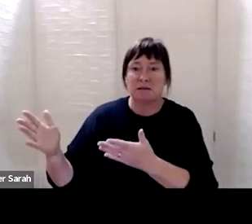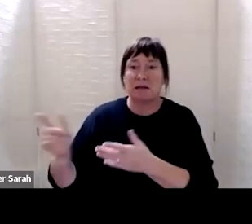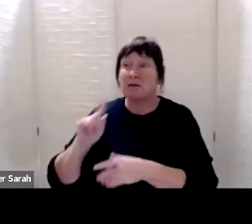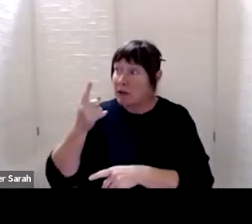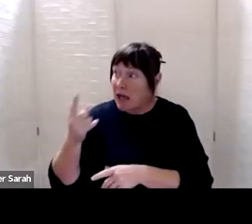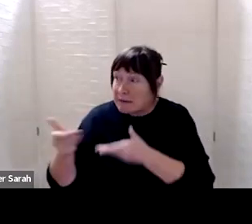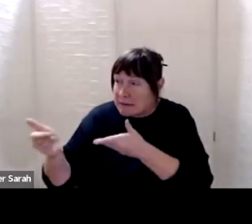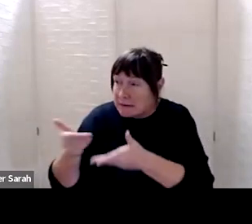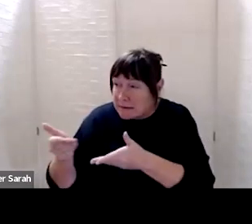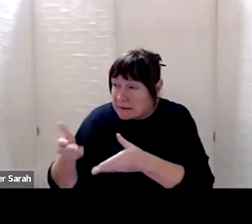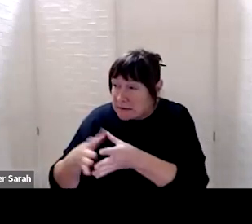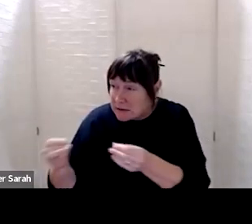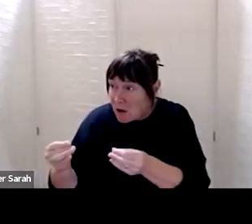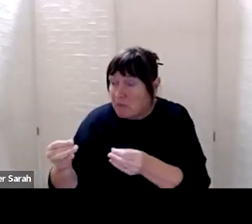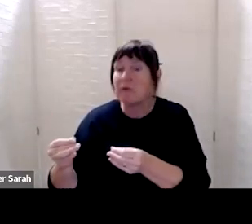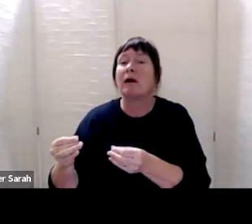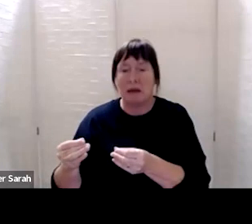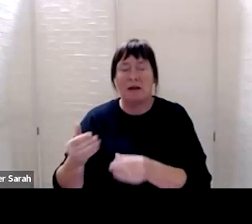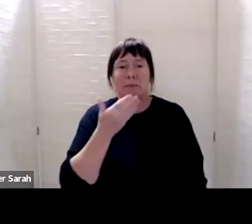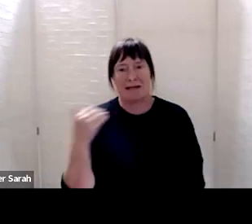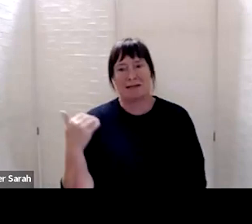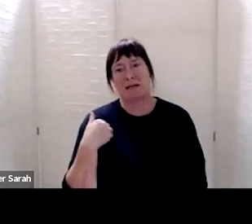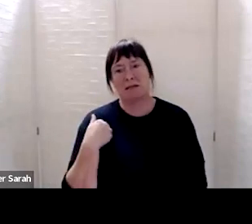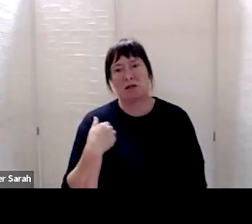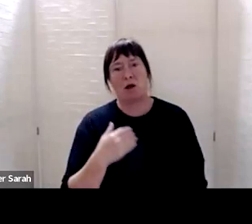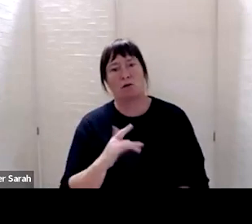within your relationship, that you do let us know through a formal complaints process.